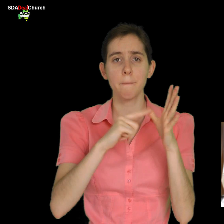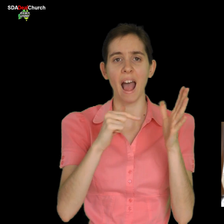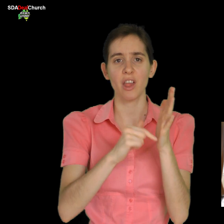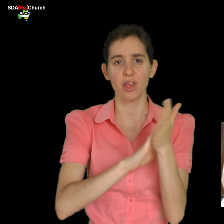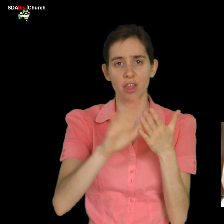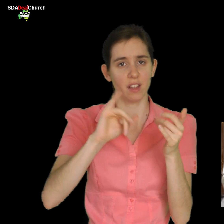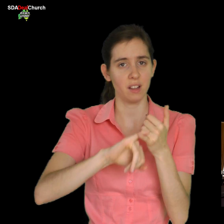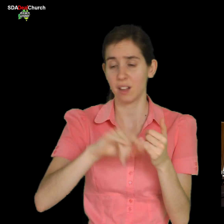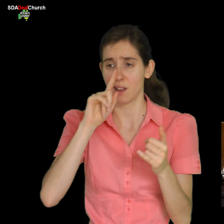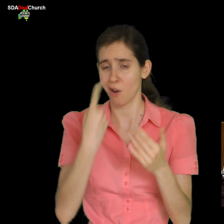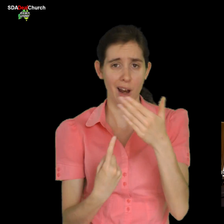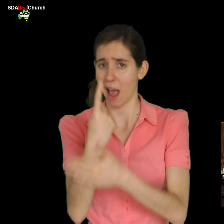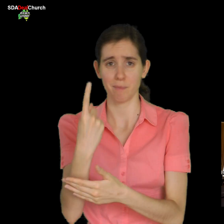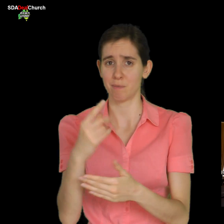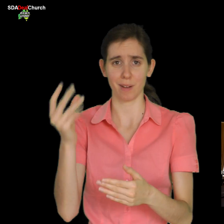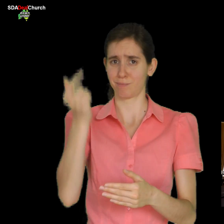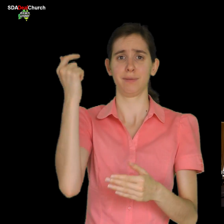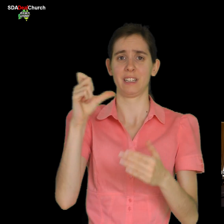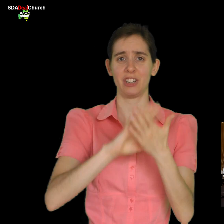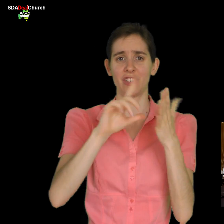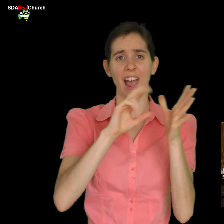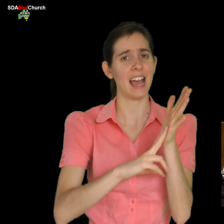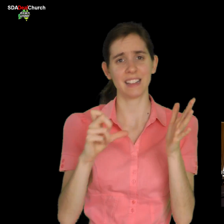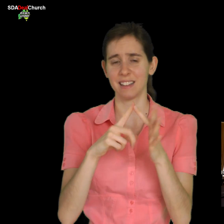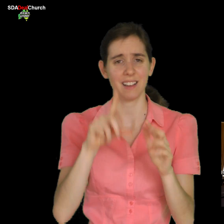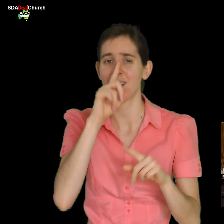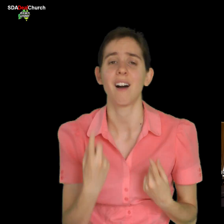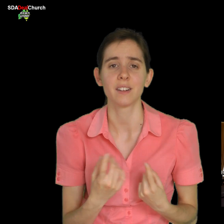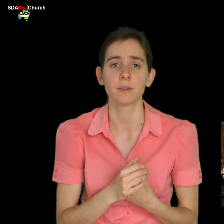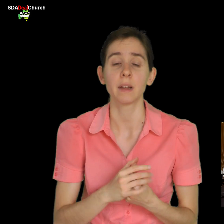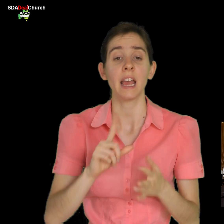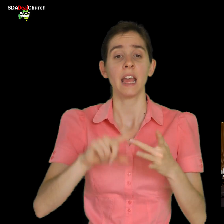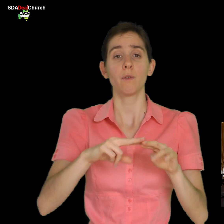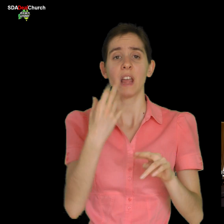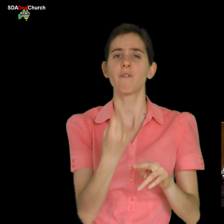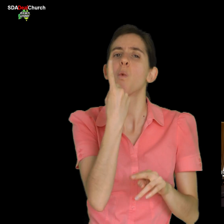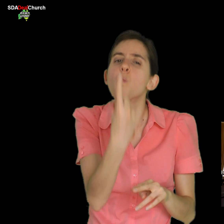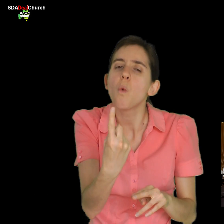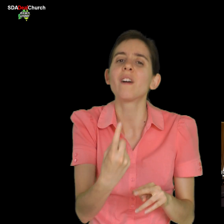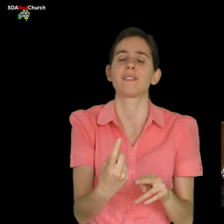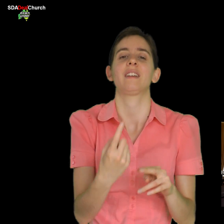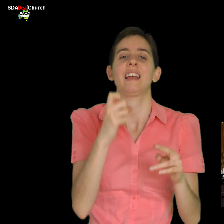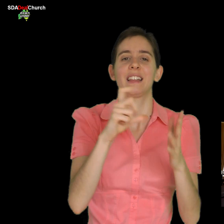chance alone. In fact, if we take a live single-cell E. coli bacterium and make a